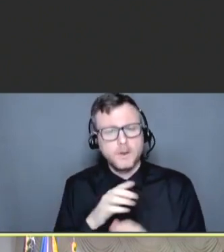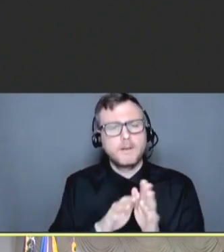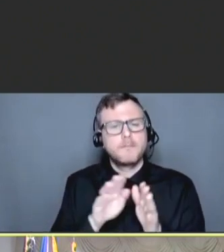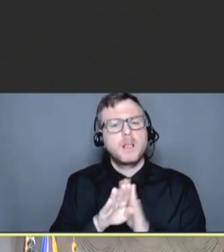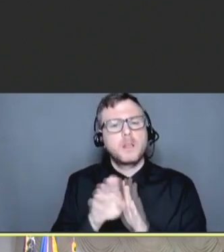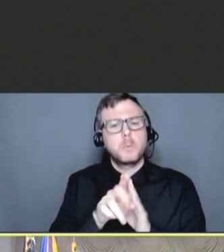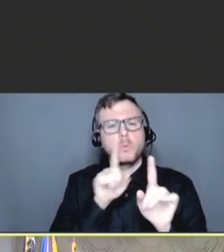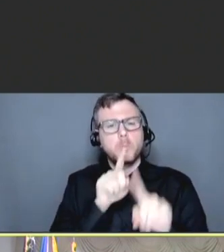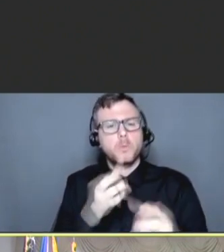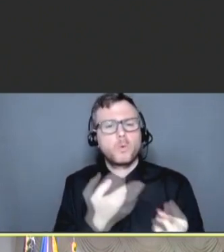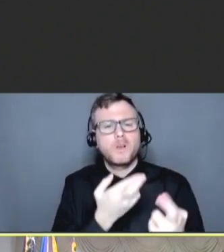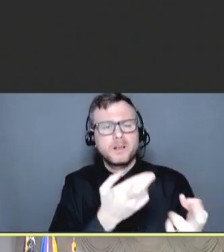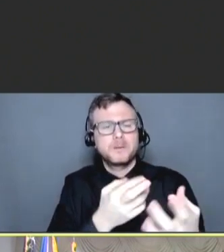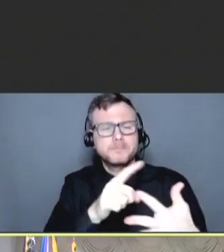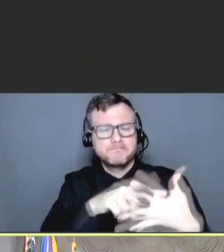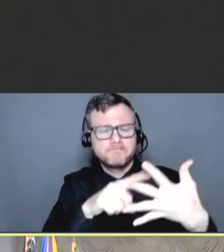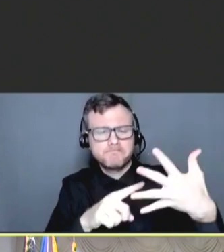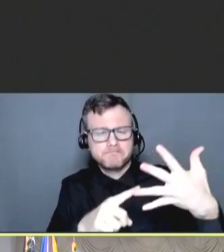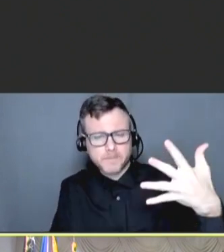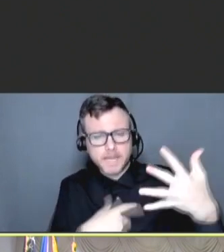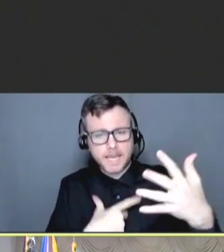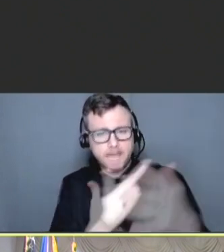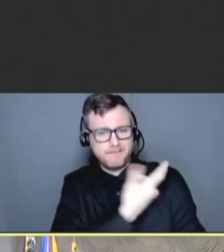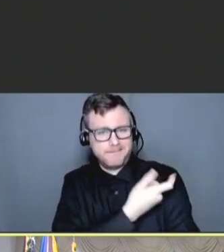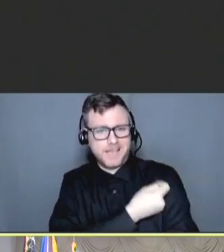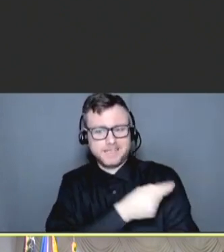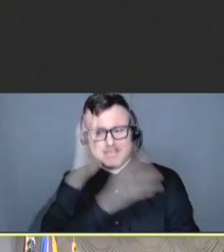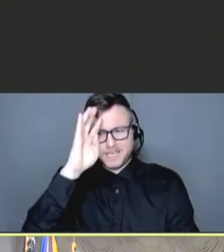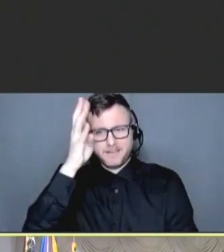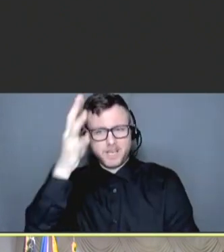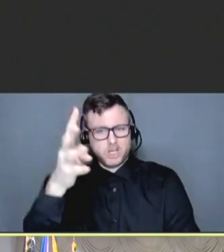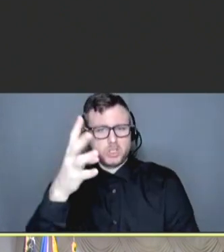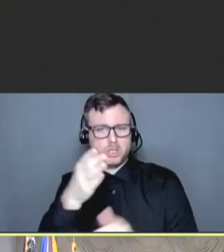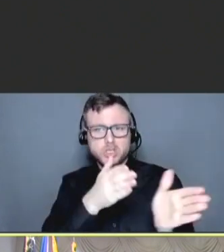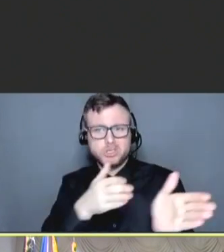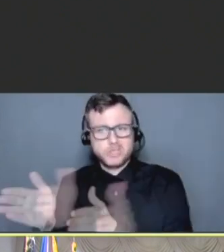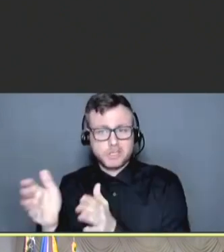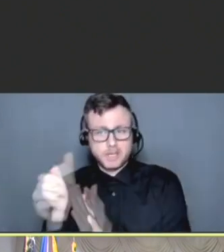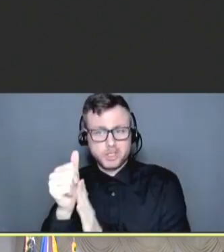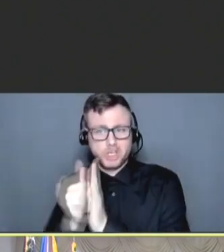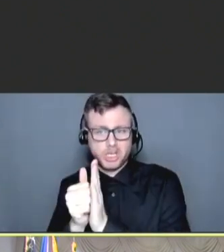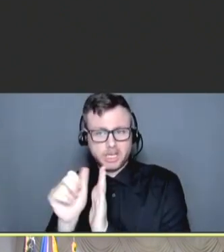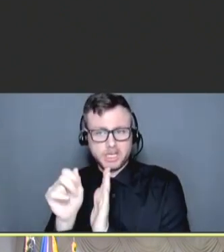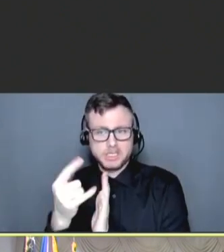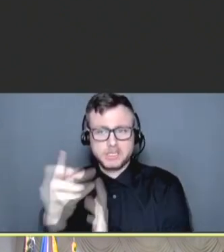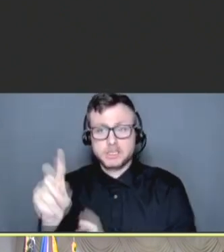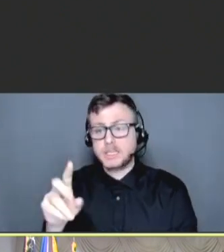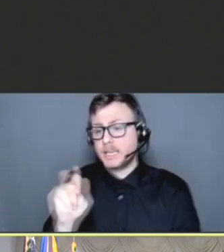recommendations outlining a vaccine innovation agenda. I asked that NVAC describe vaccine